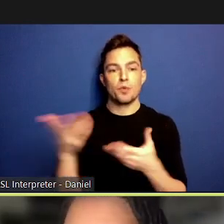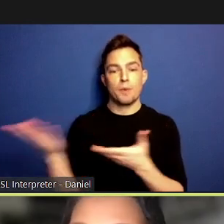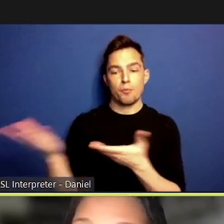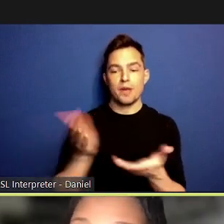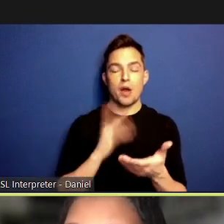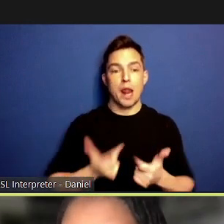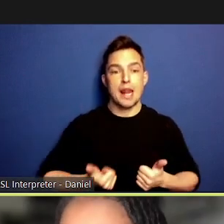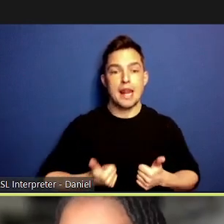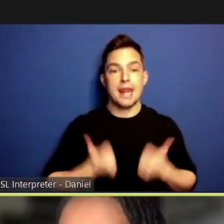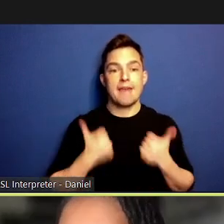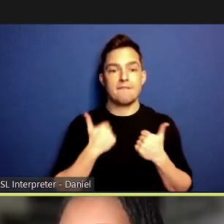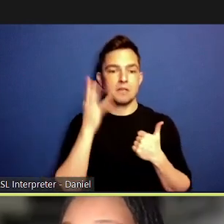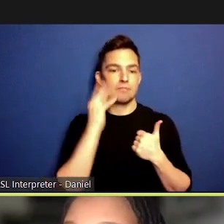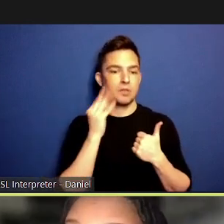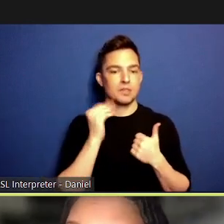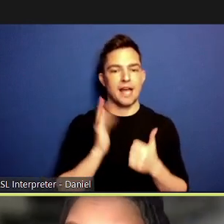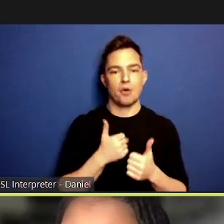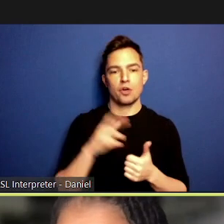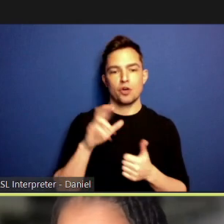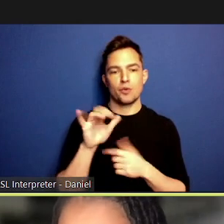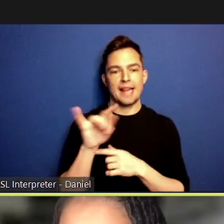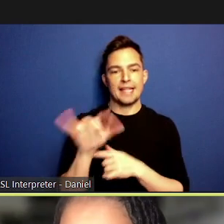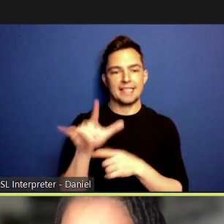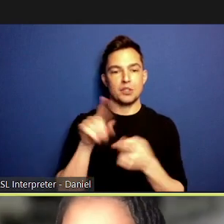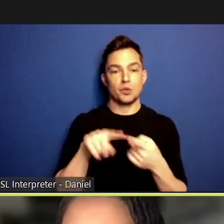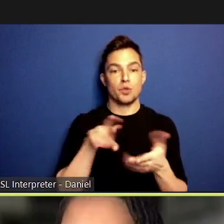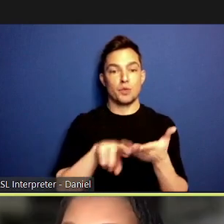and our realities to the research process.